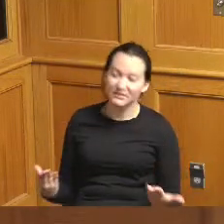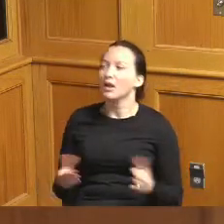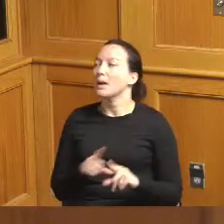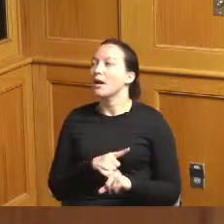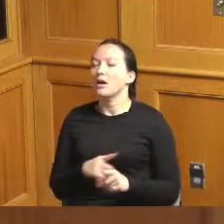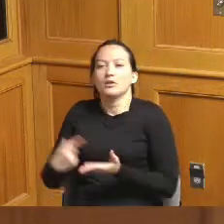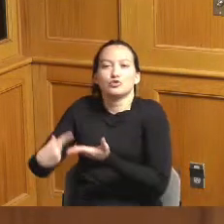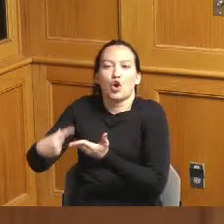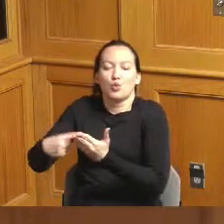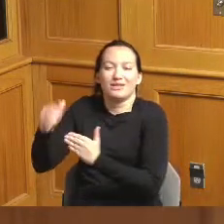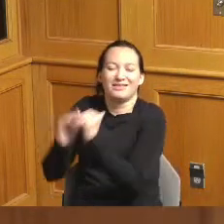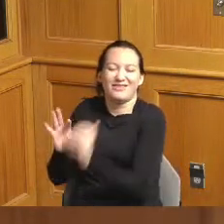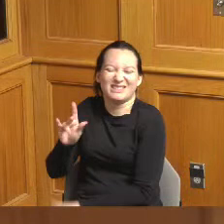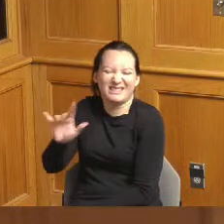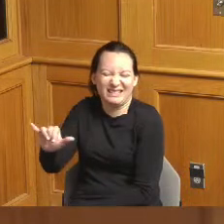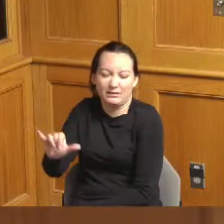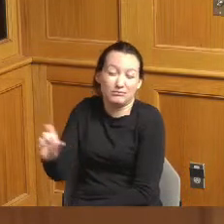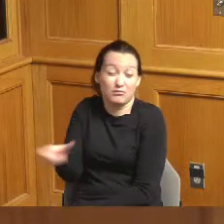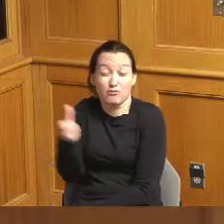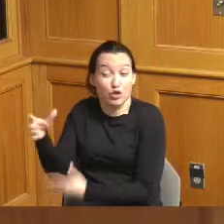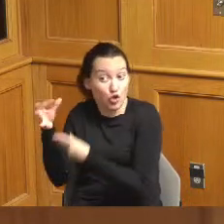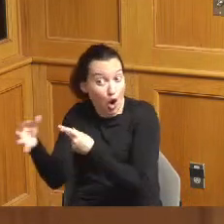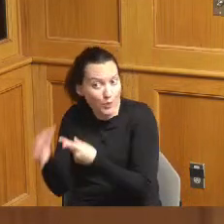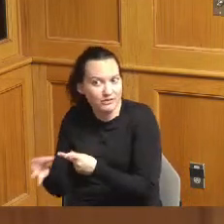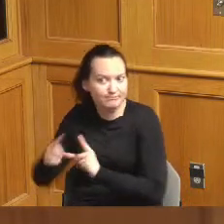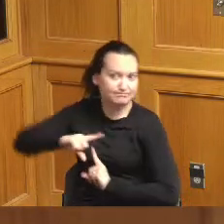with facilities about whether there are some other options we can do in the interim just to